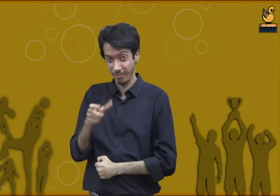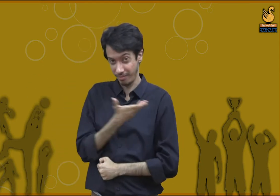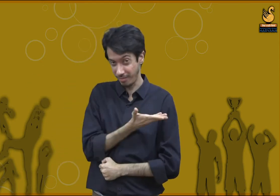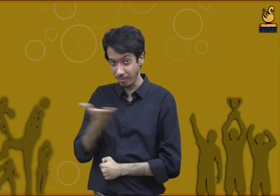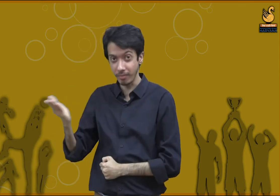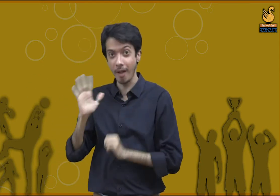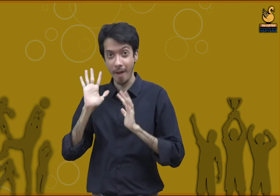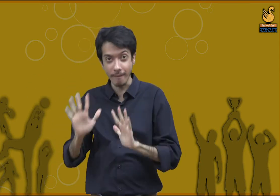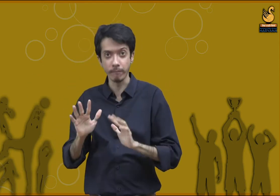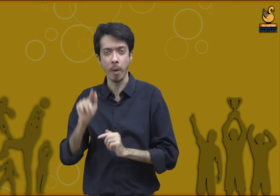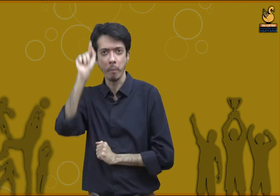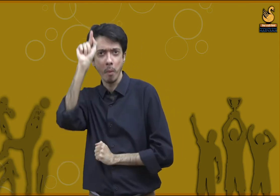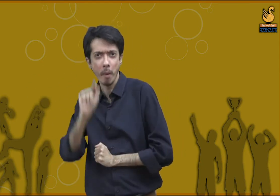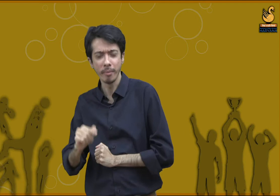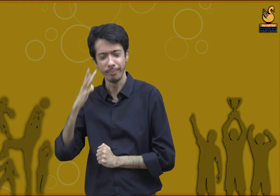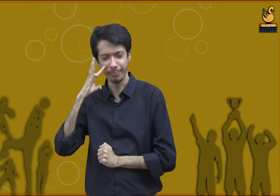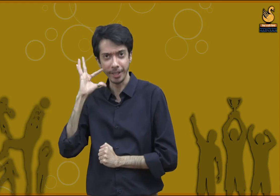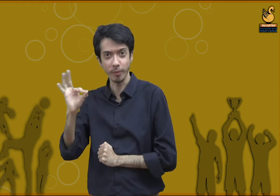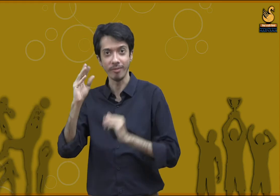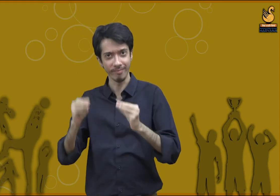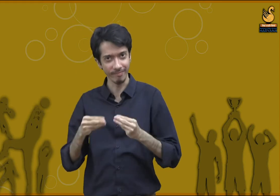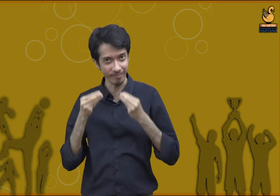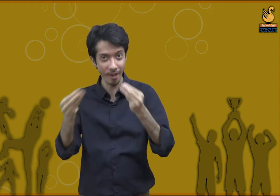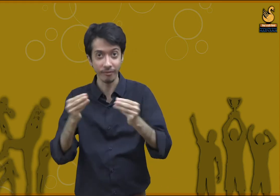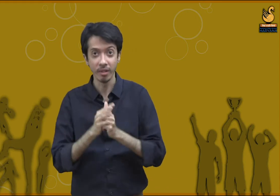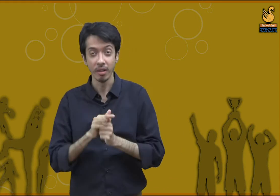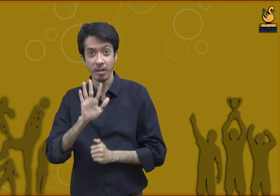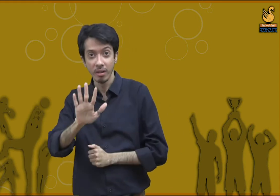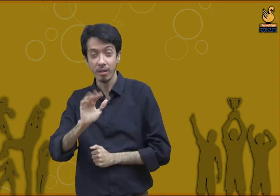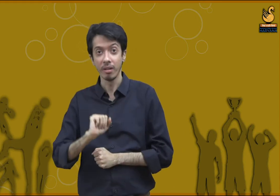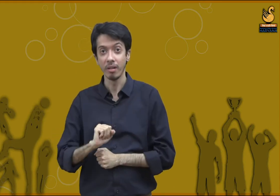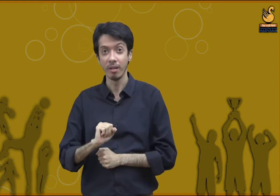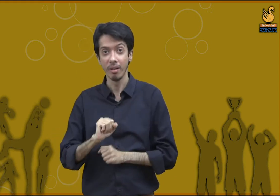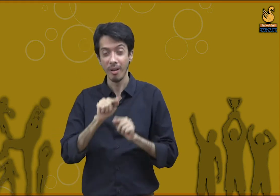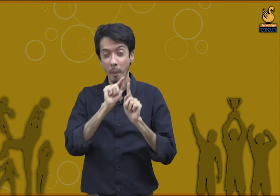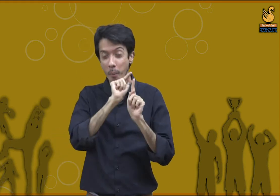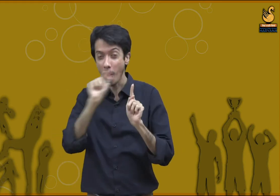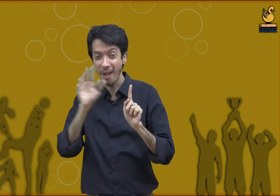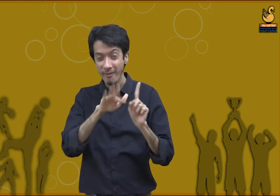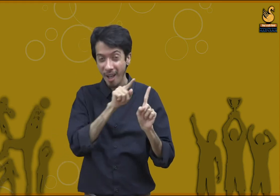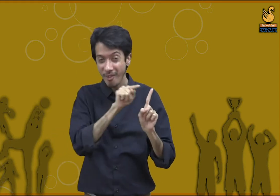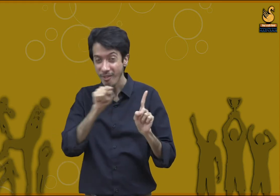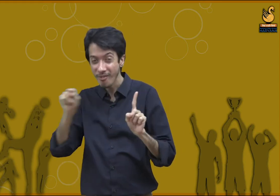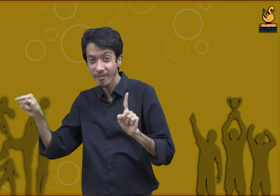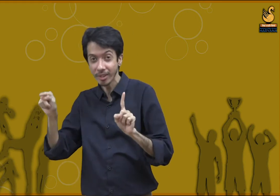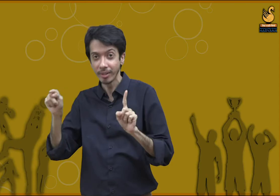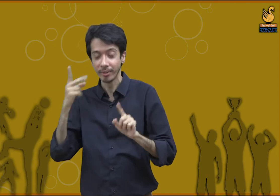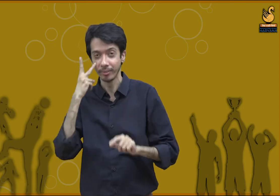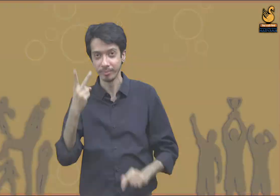who have explained the objectives of physical education. Take a look here.